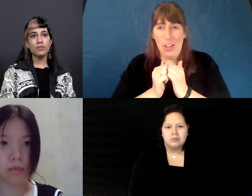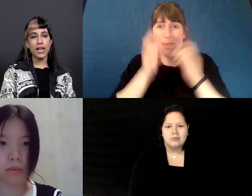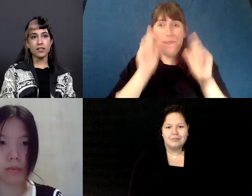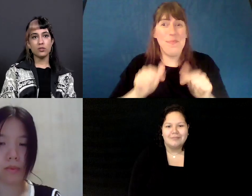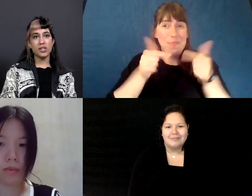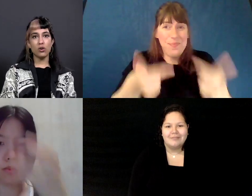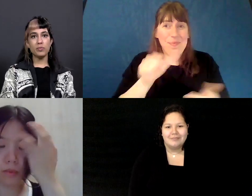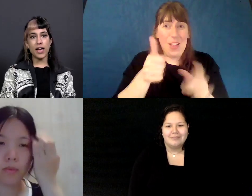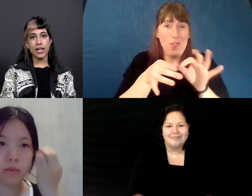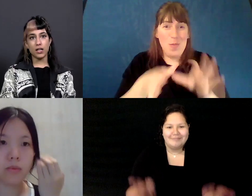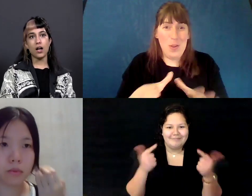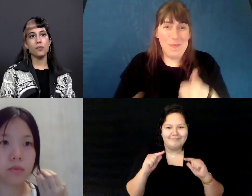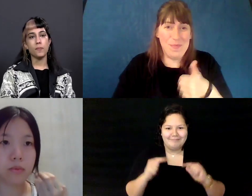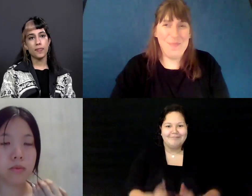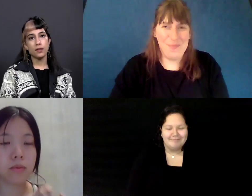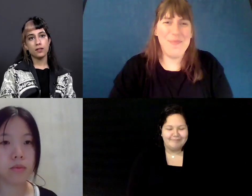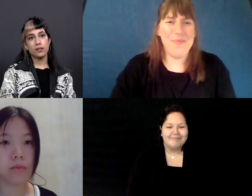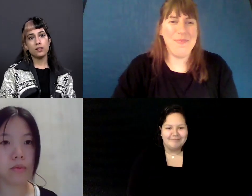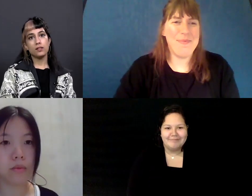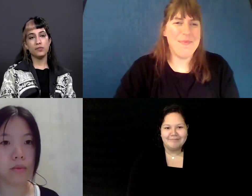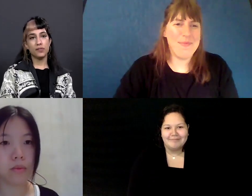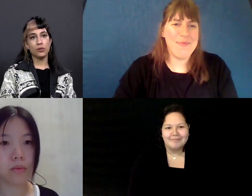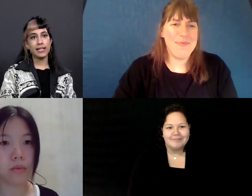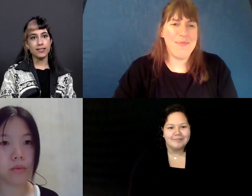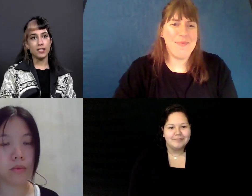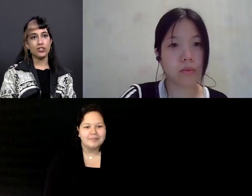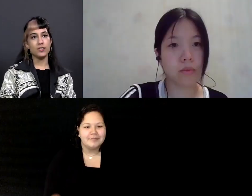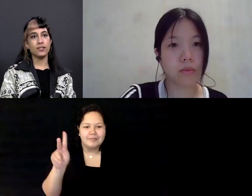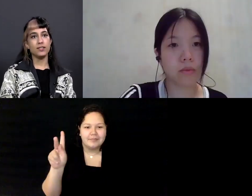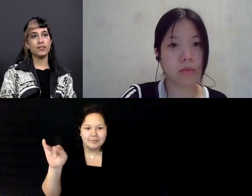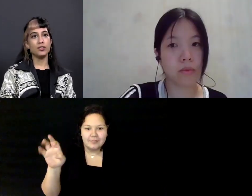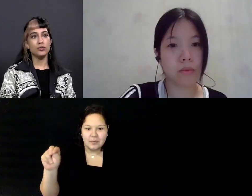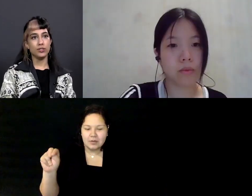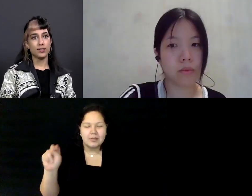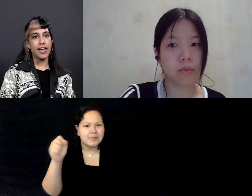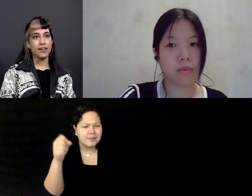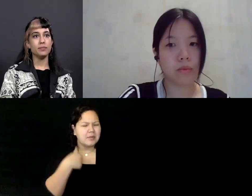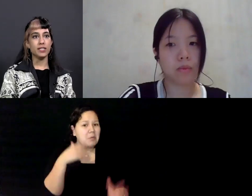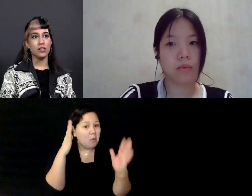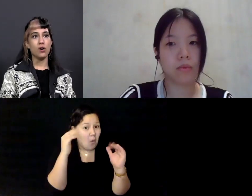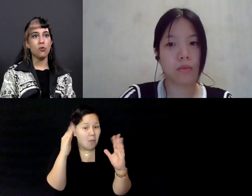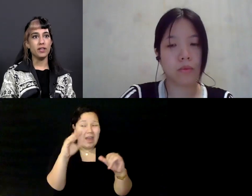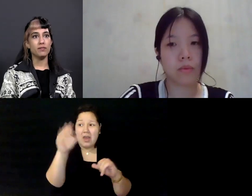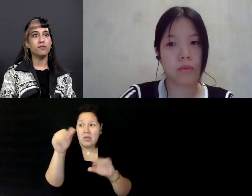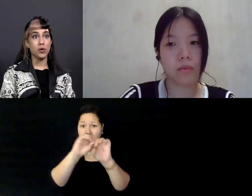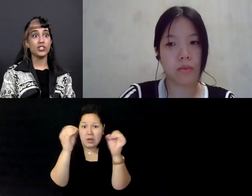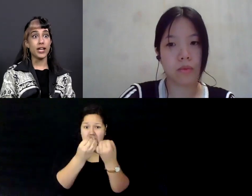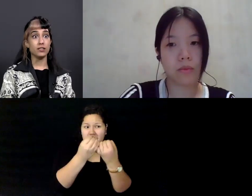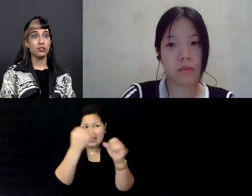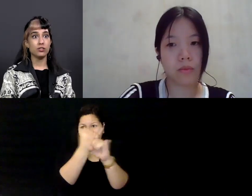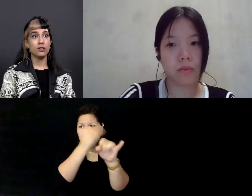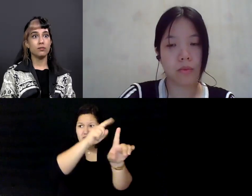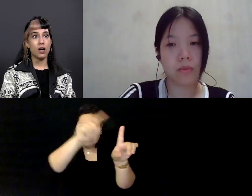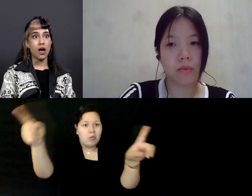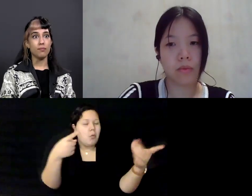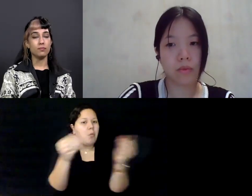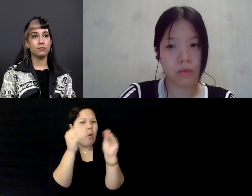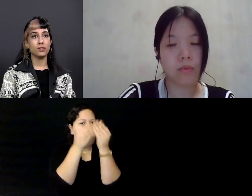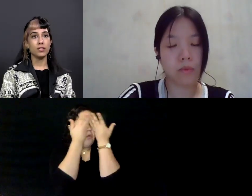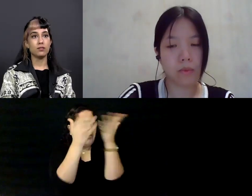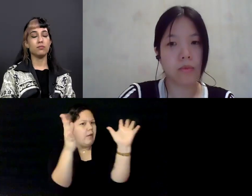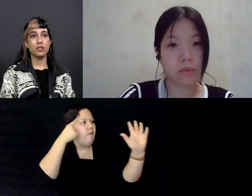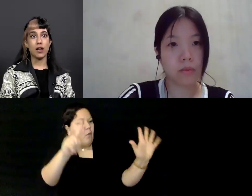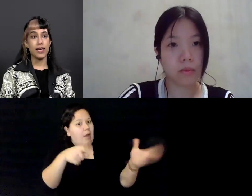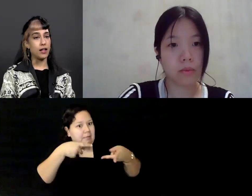Yeah, so we hope that different organizations and institutions can be open for change. Yeah, like a